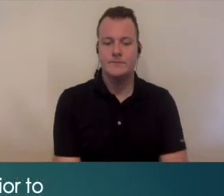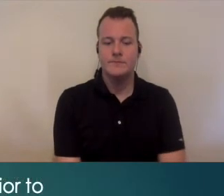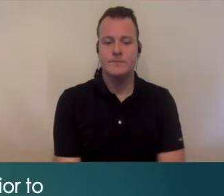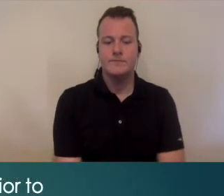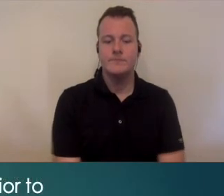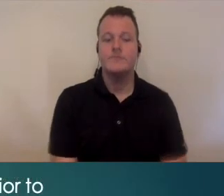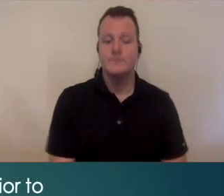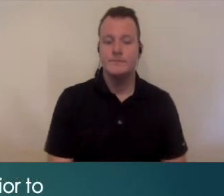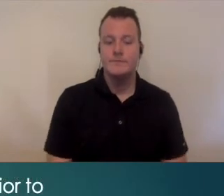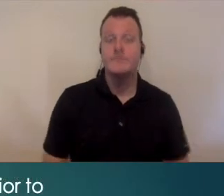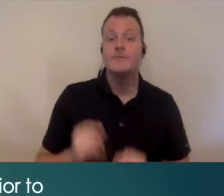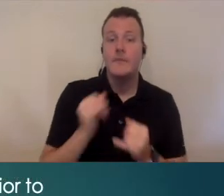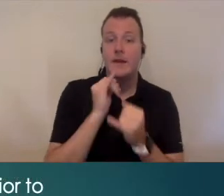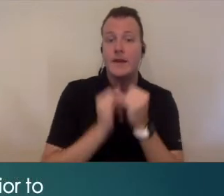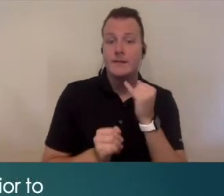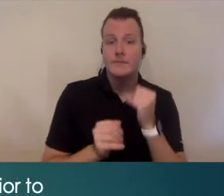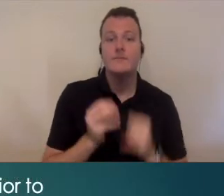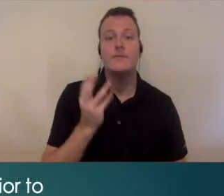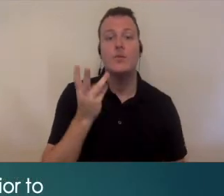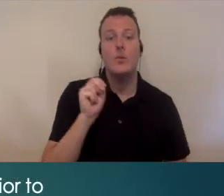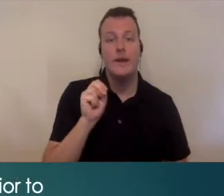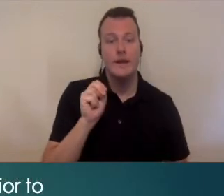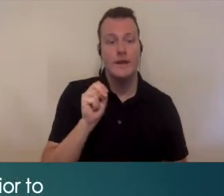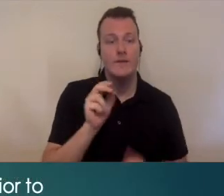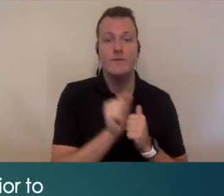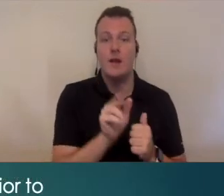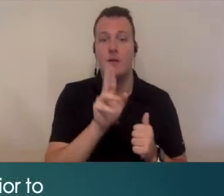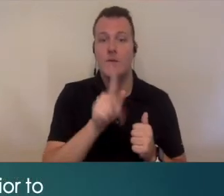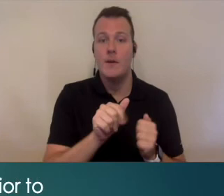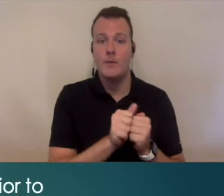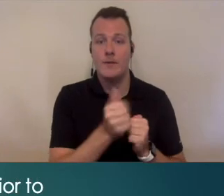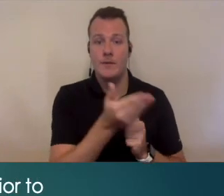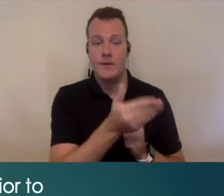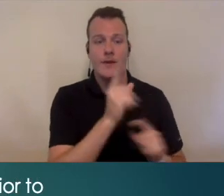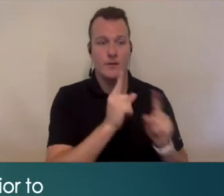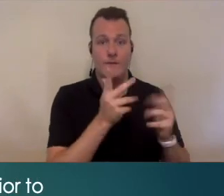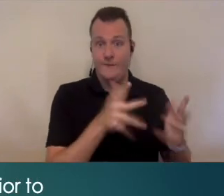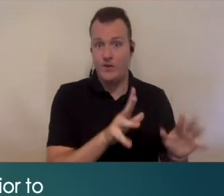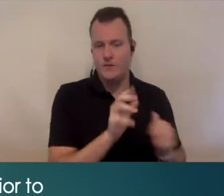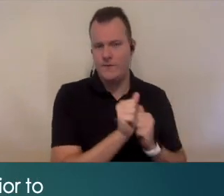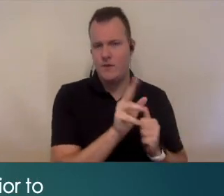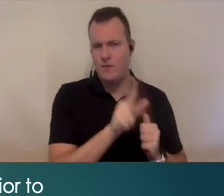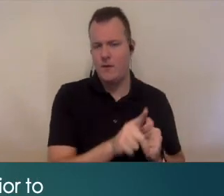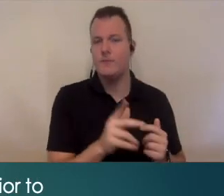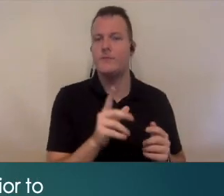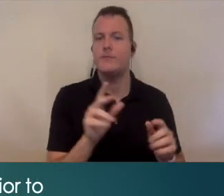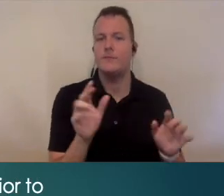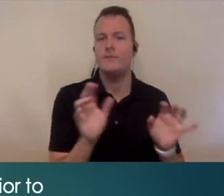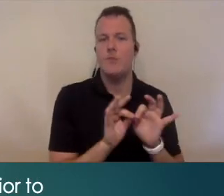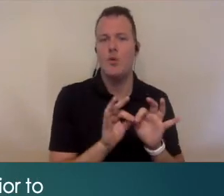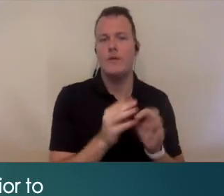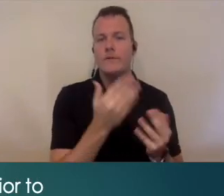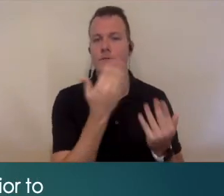and lastly when you're following up from an interview, certainly be sure to thank